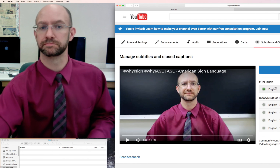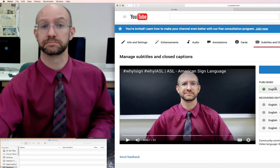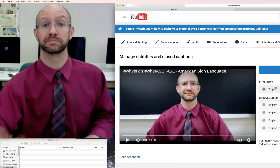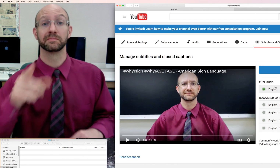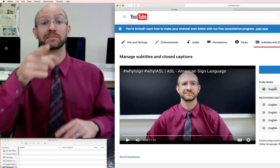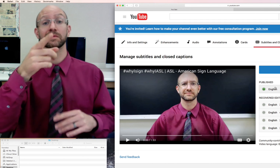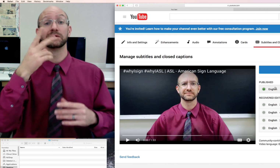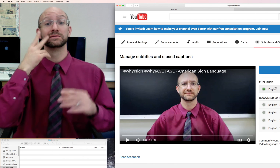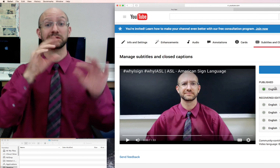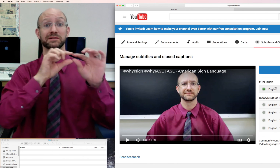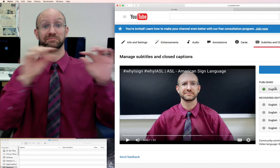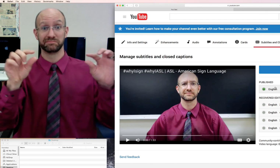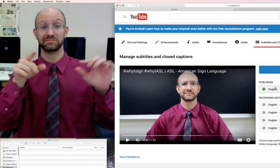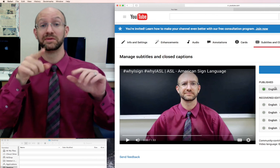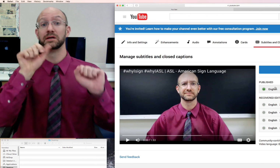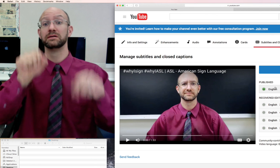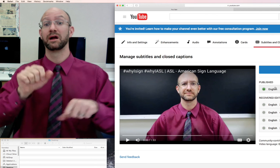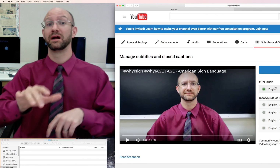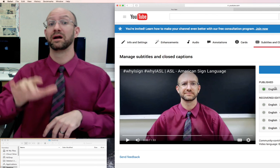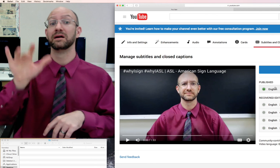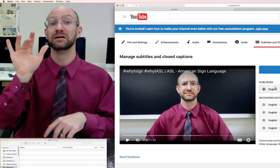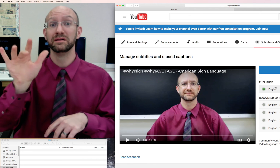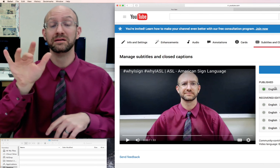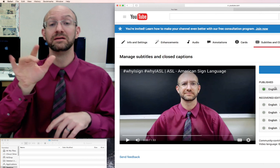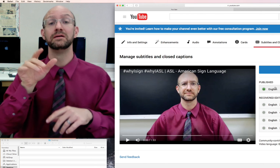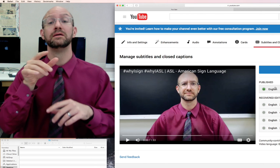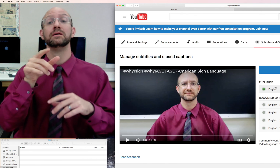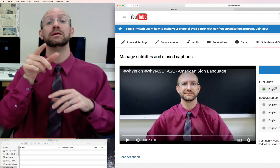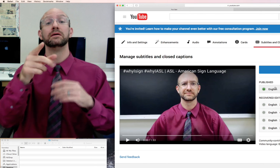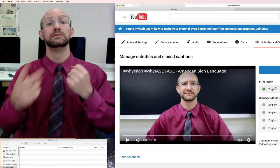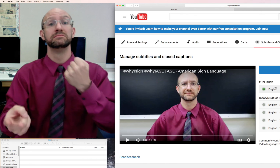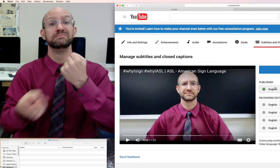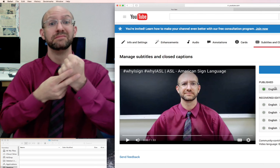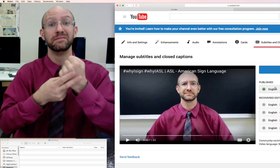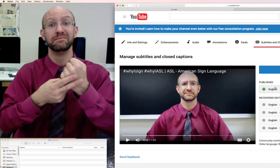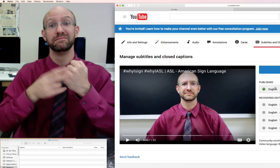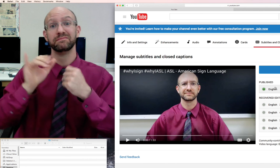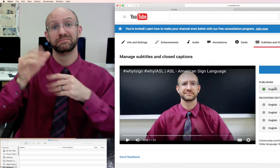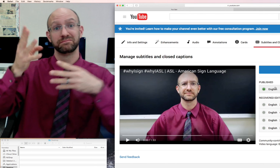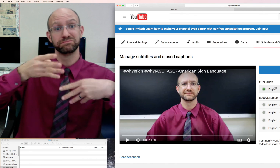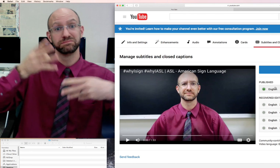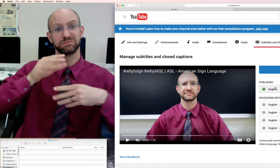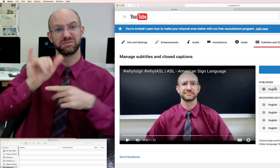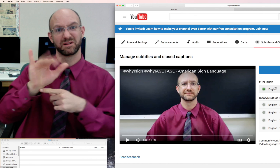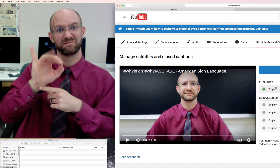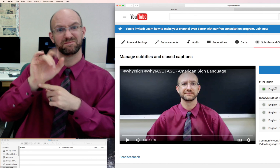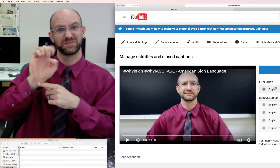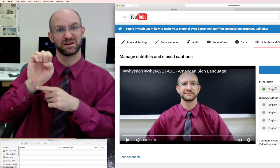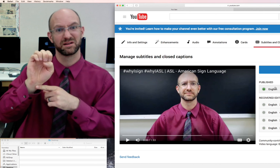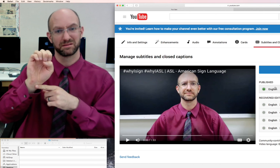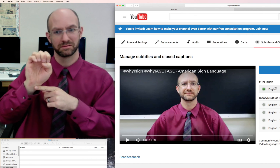When you see that, you can click on that to save your captions and download the file.